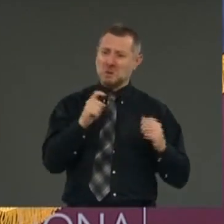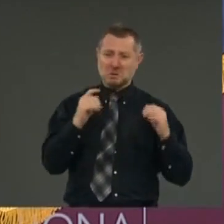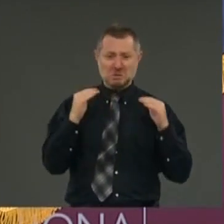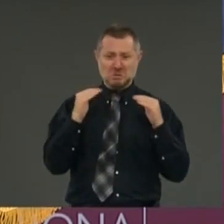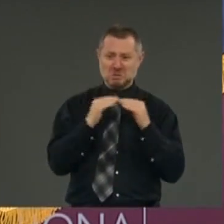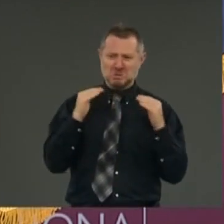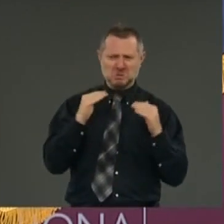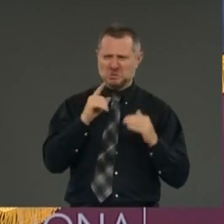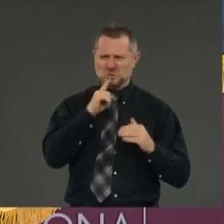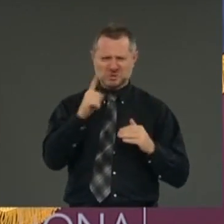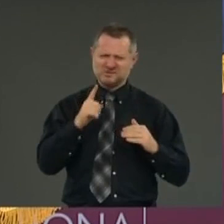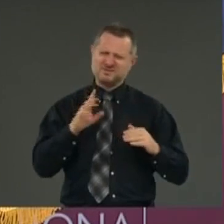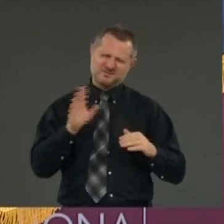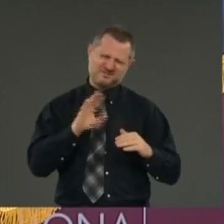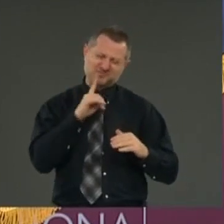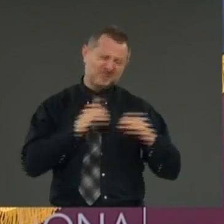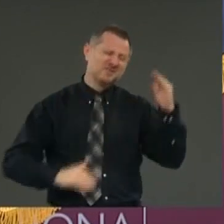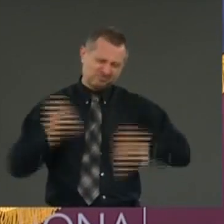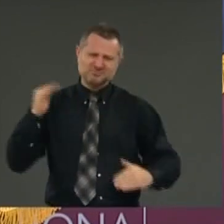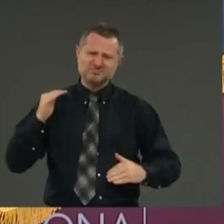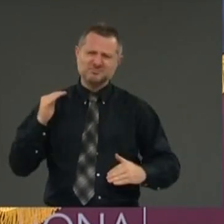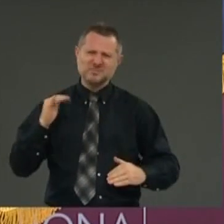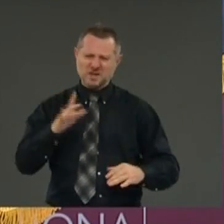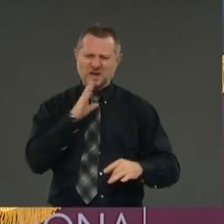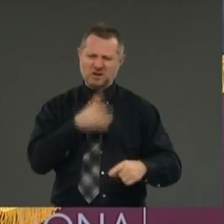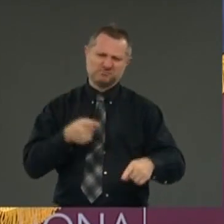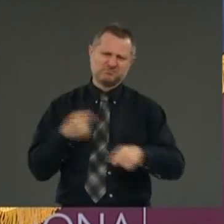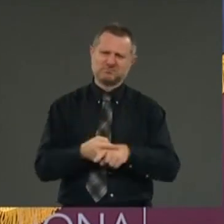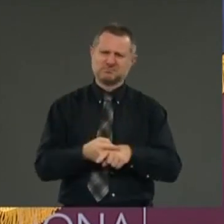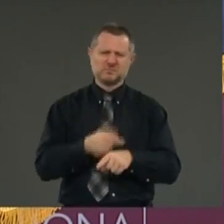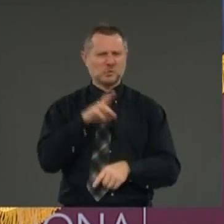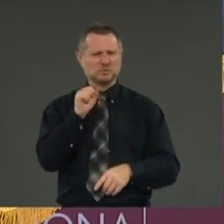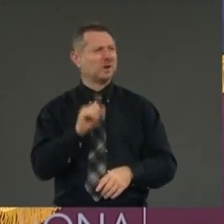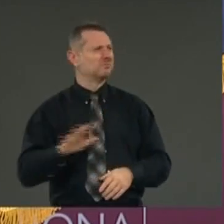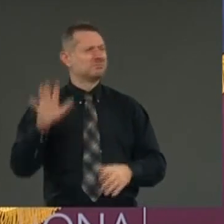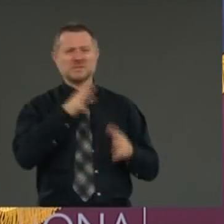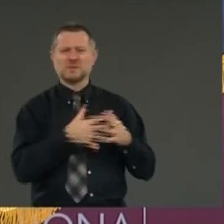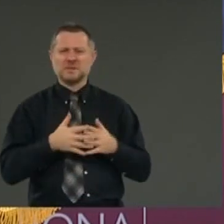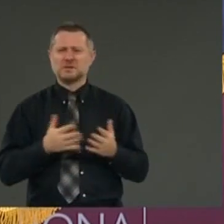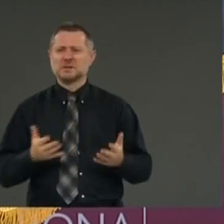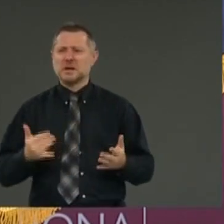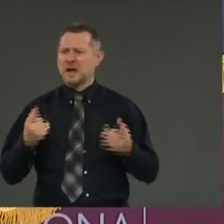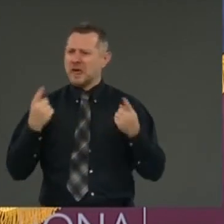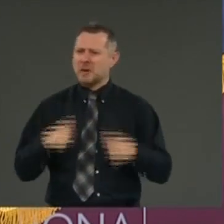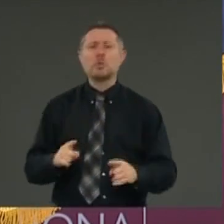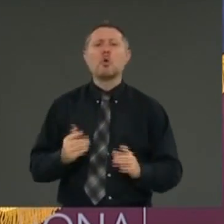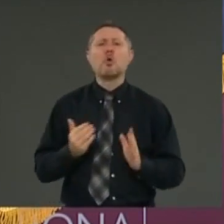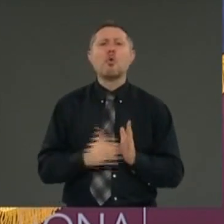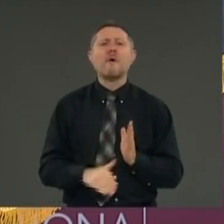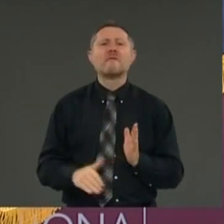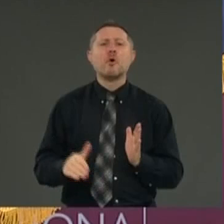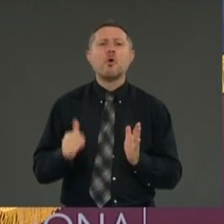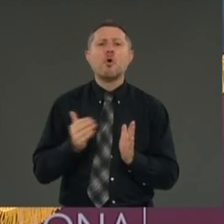ONLY INCITED THE FRUSTRATION. INJUSTICE IN THE JUSTICE SYSTEM. HOW REPUGNANT TO THE CONCEPT OF AMERICA.